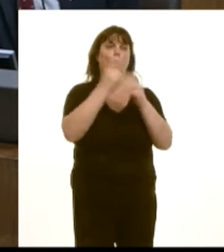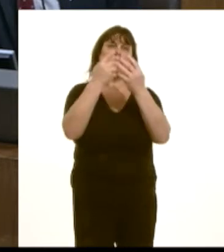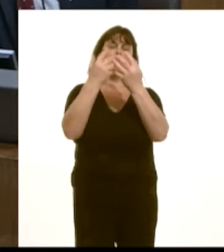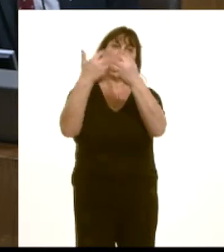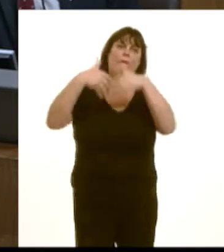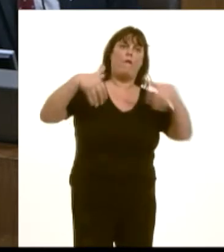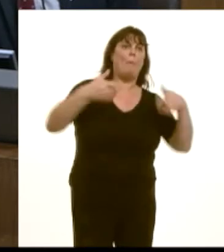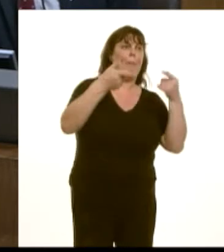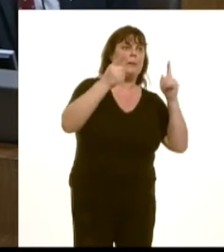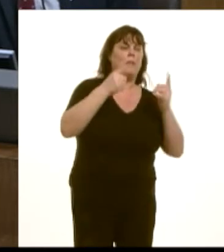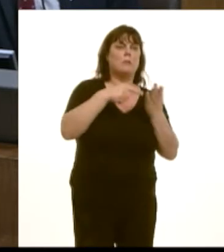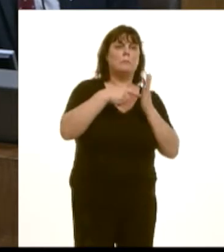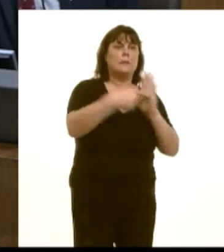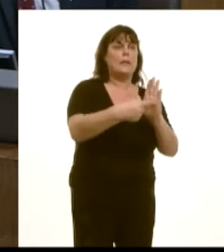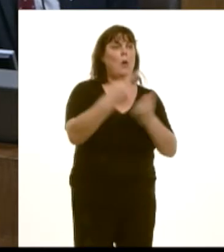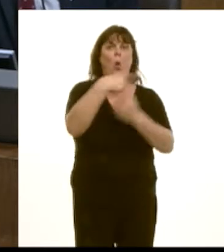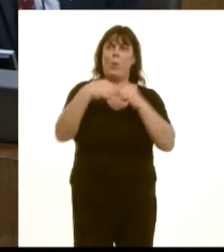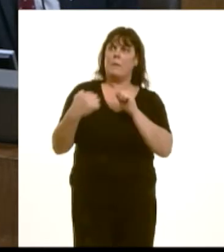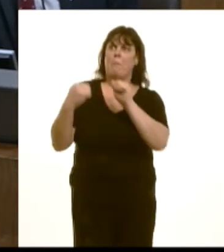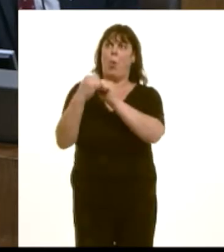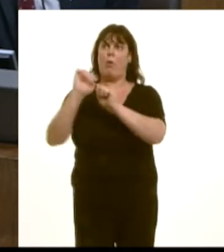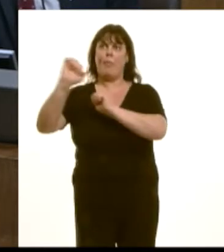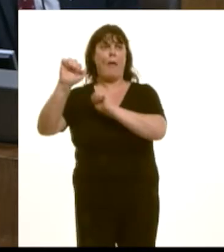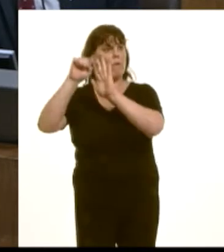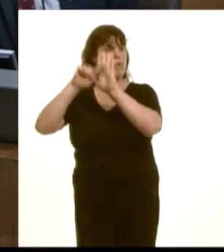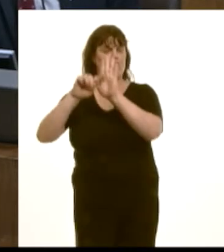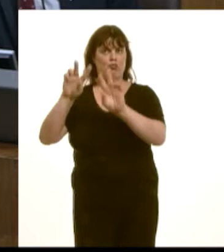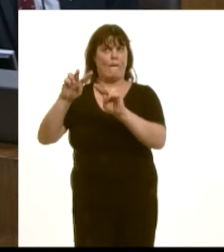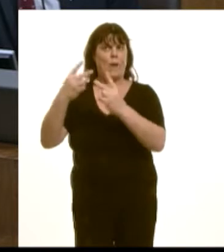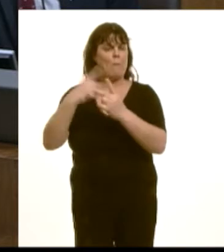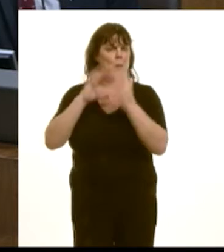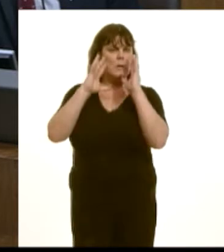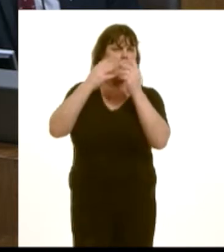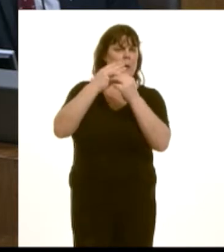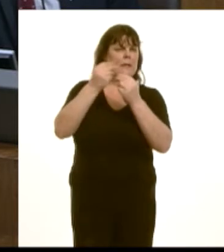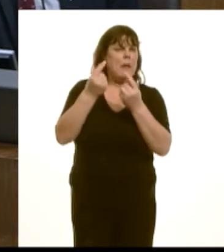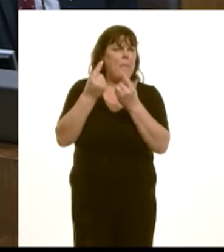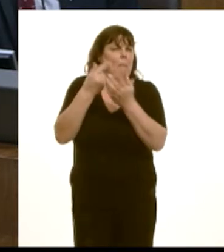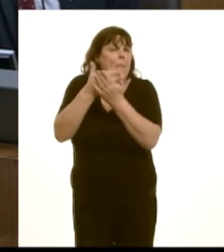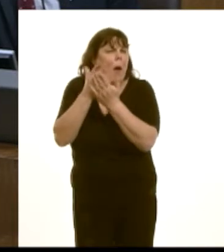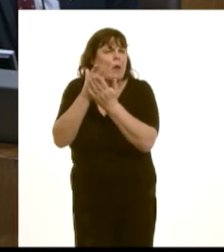Carwyn Jones: Whilst we all support the review, we have to record that we have some concerns about the possibility of extracts from the work being referenced in advance